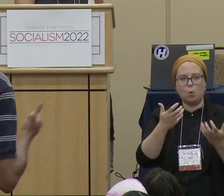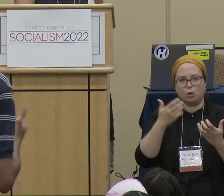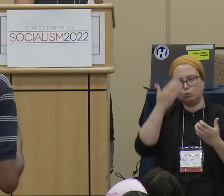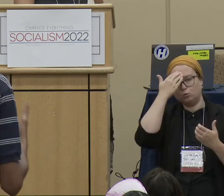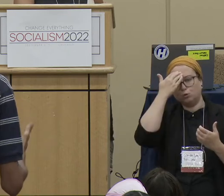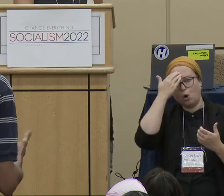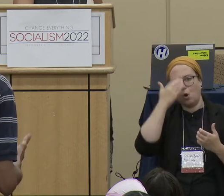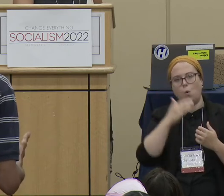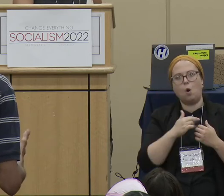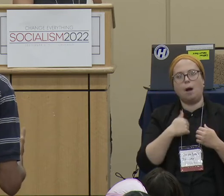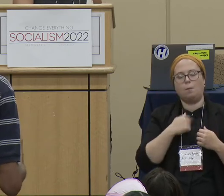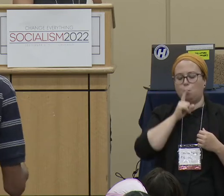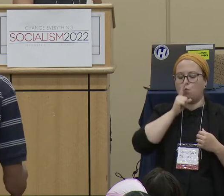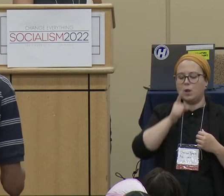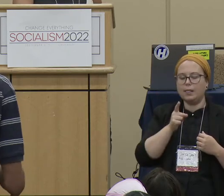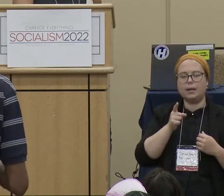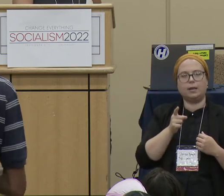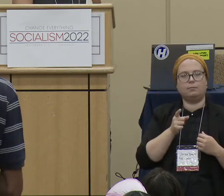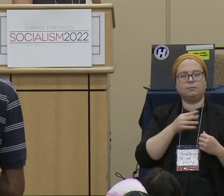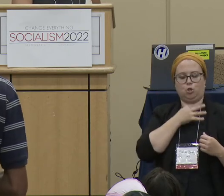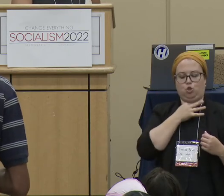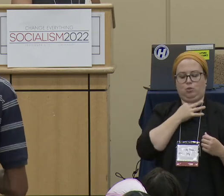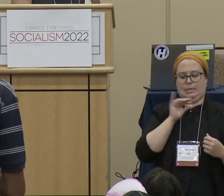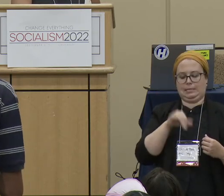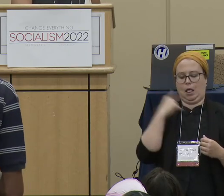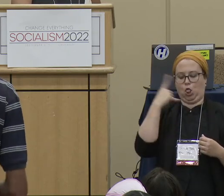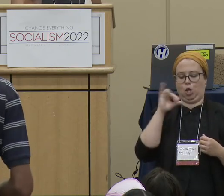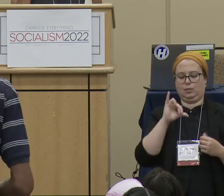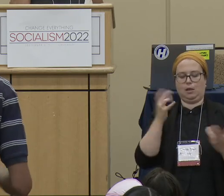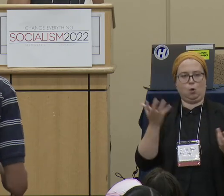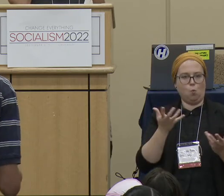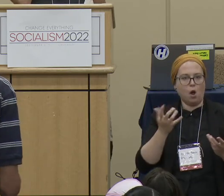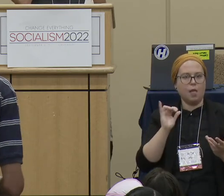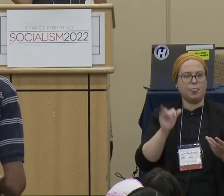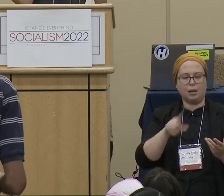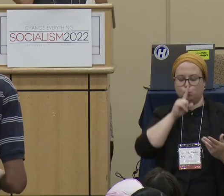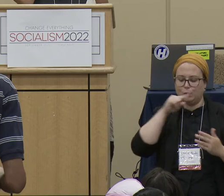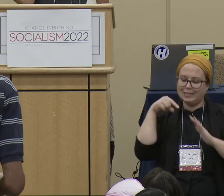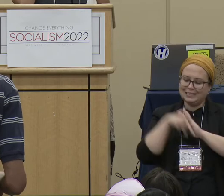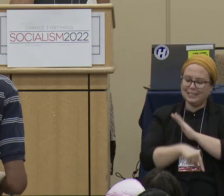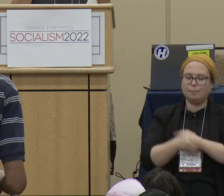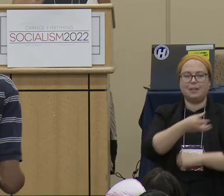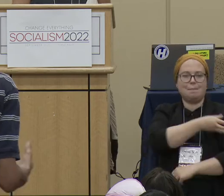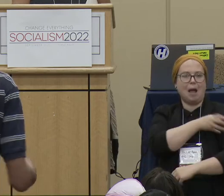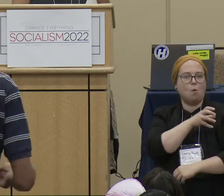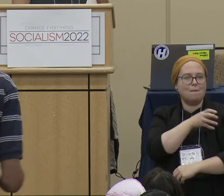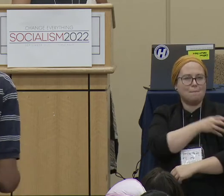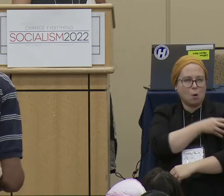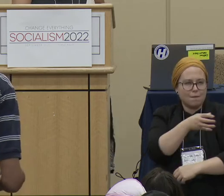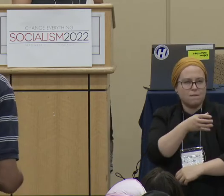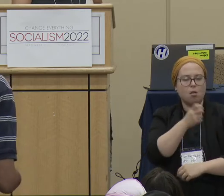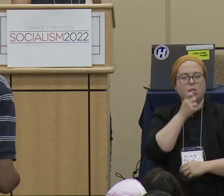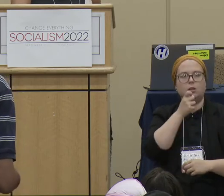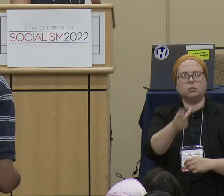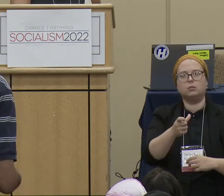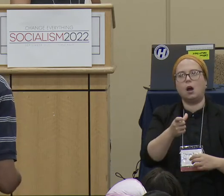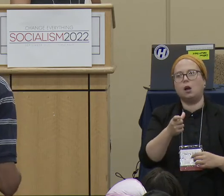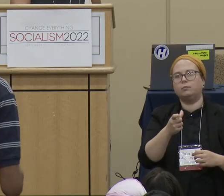matriarchy. I would really love to know. I'm purely curious what that looks like. That's something I think is powerful,